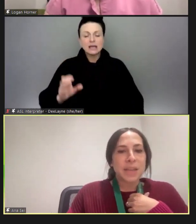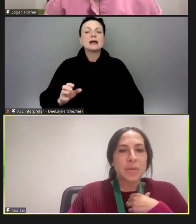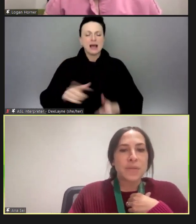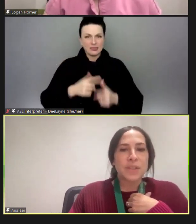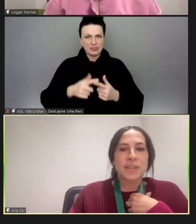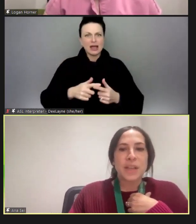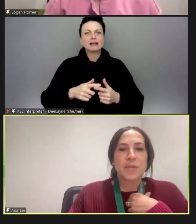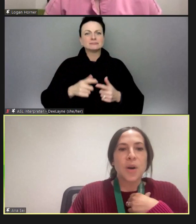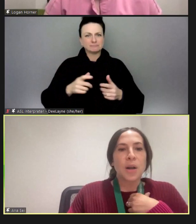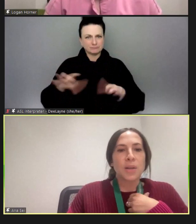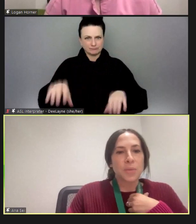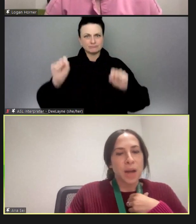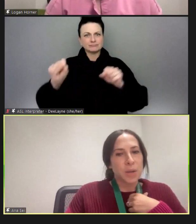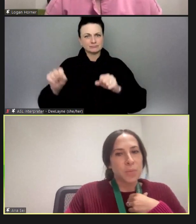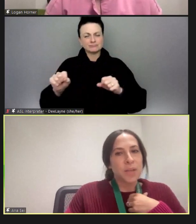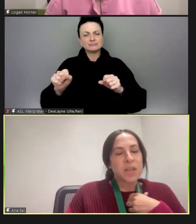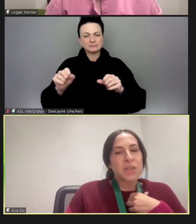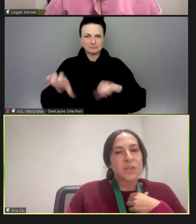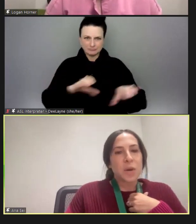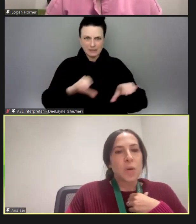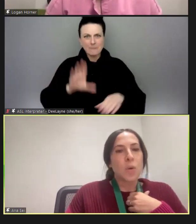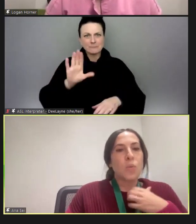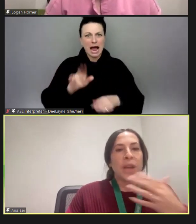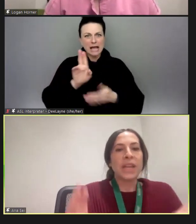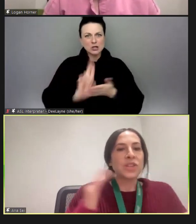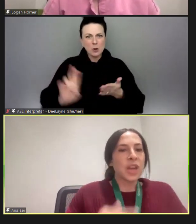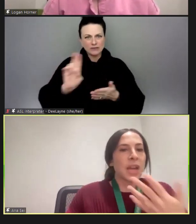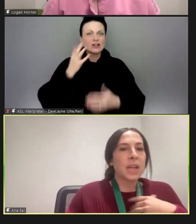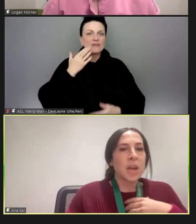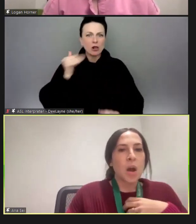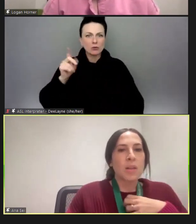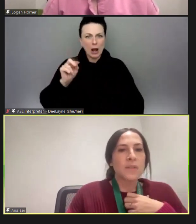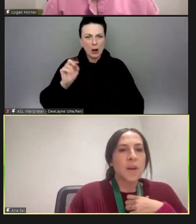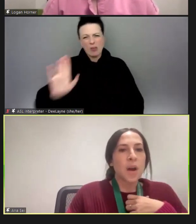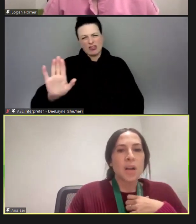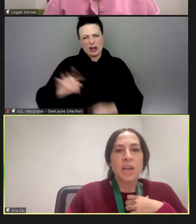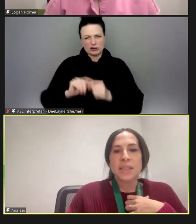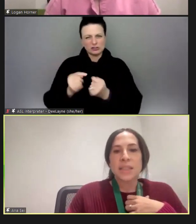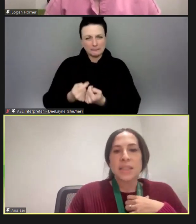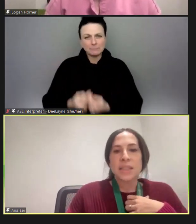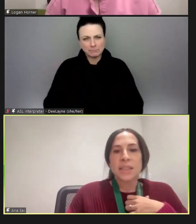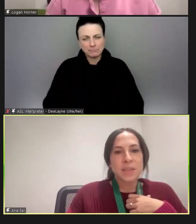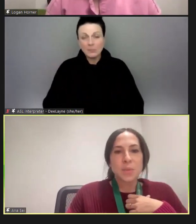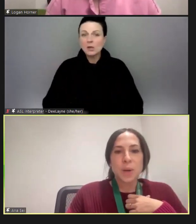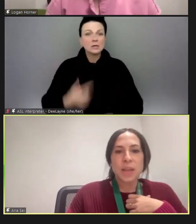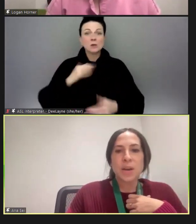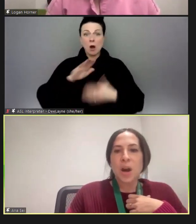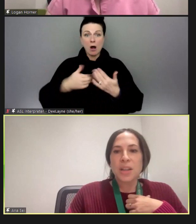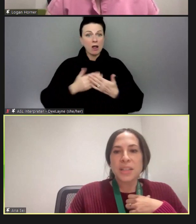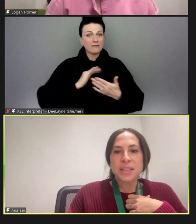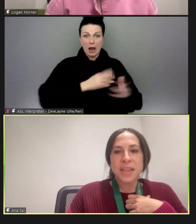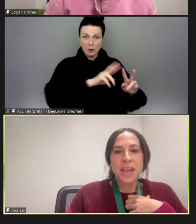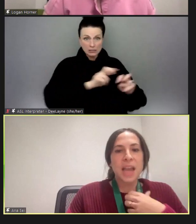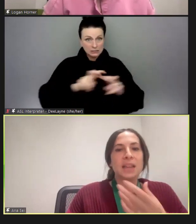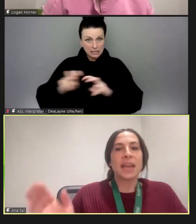University of Colorado so we shared all